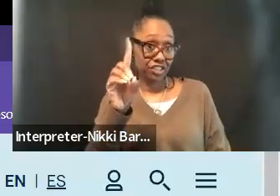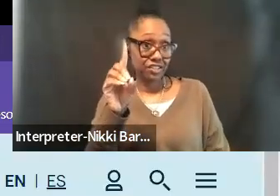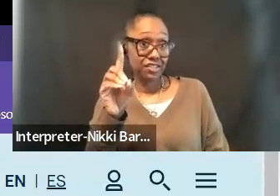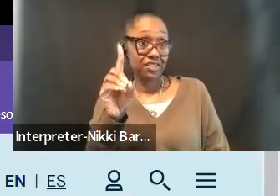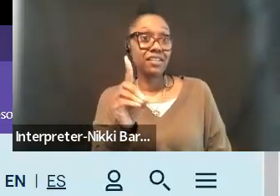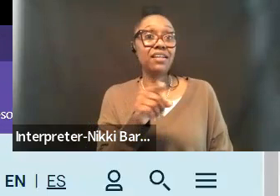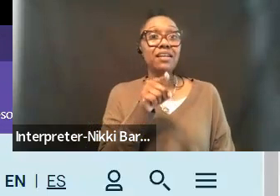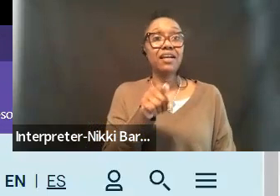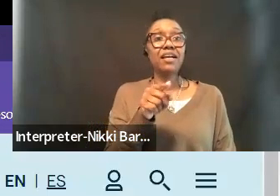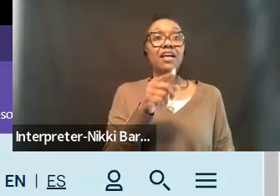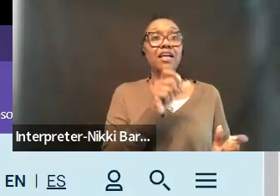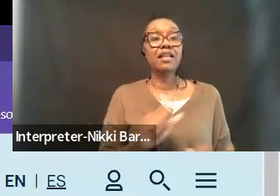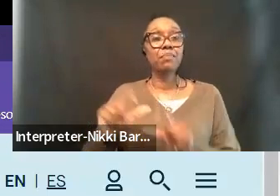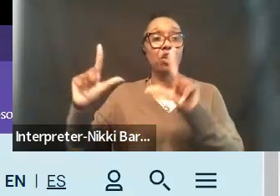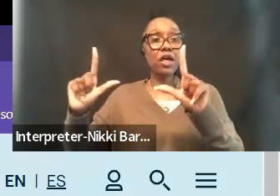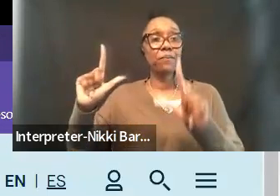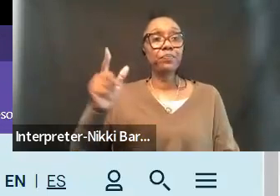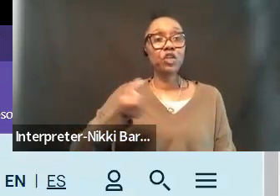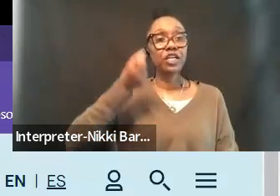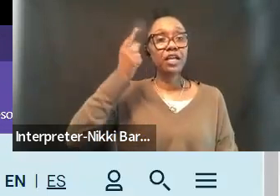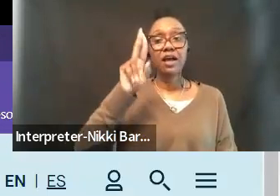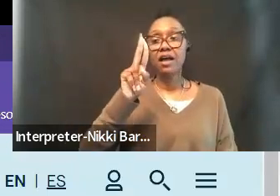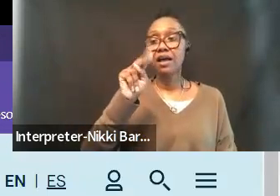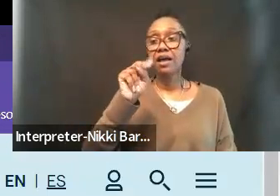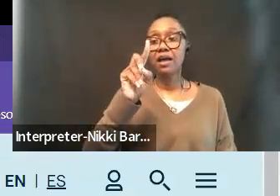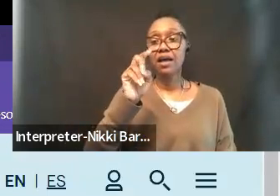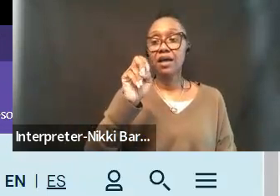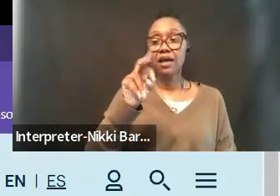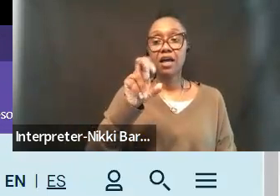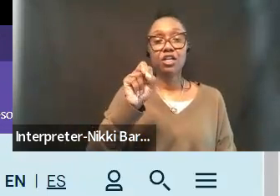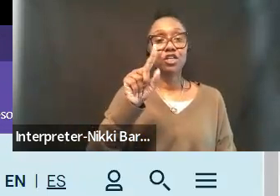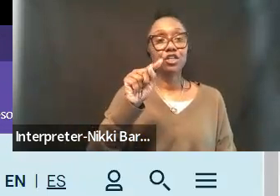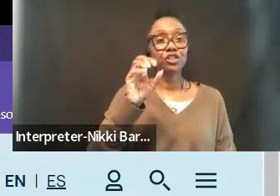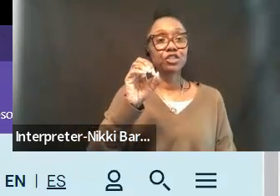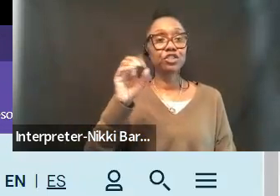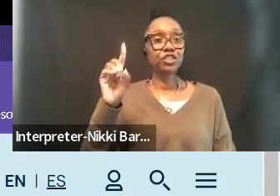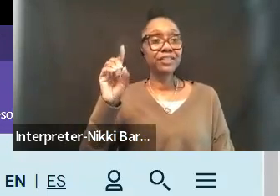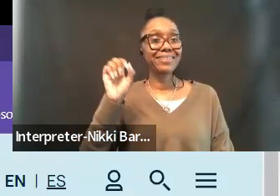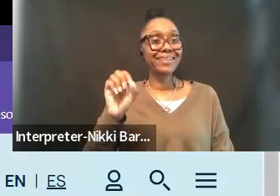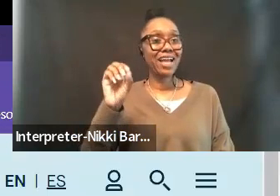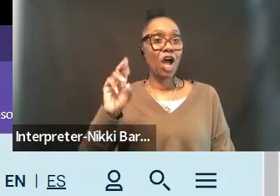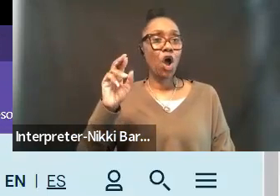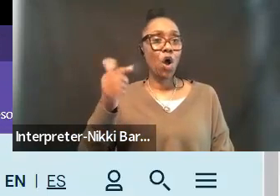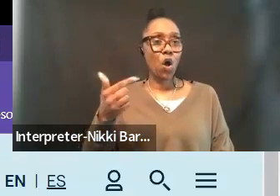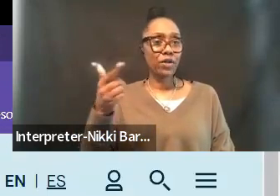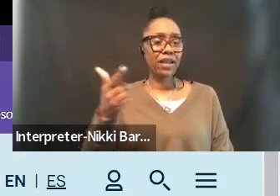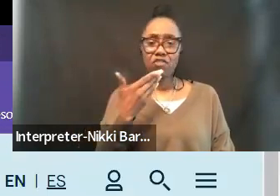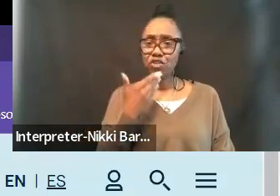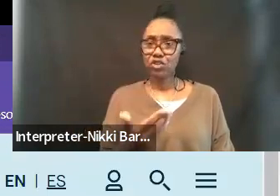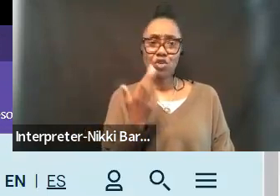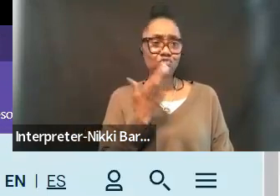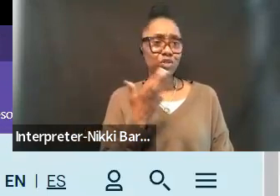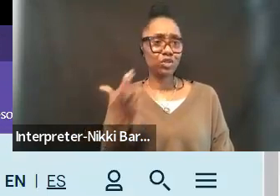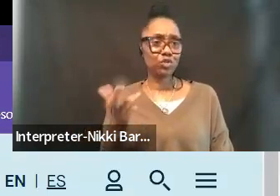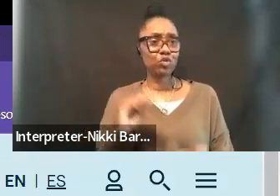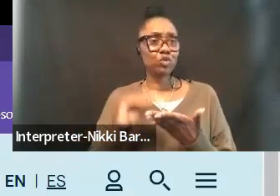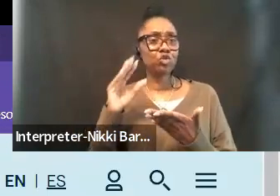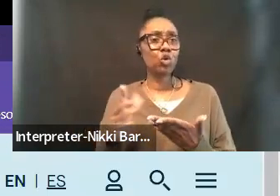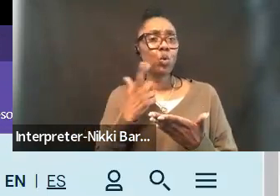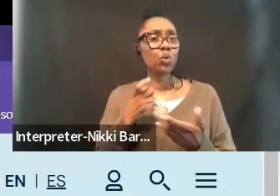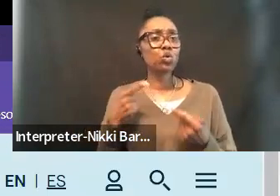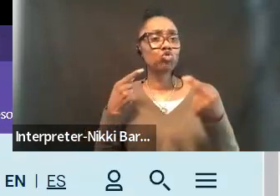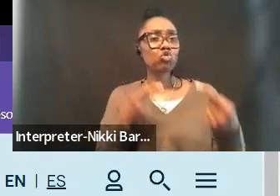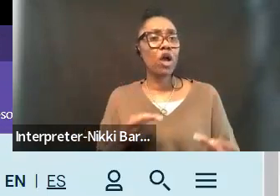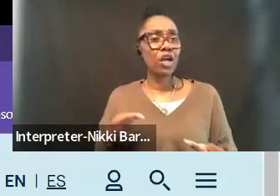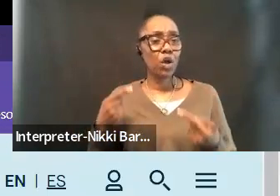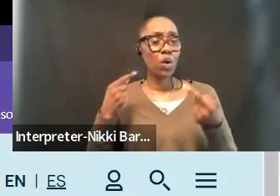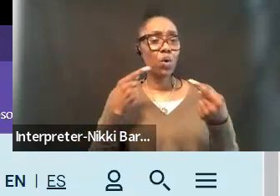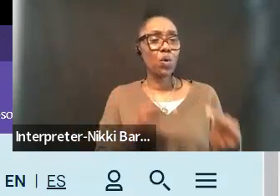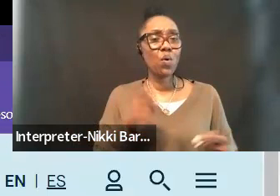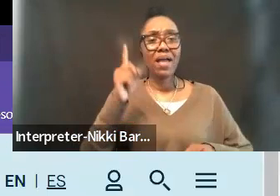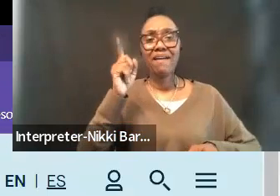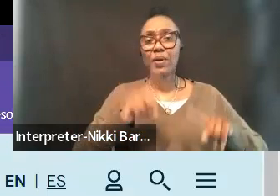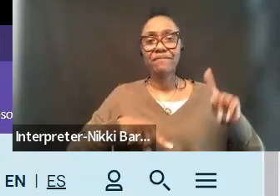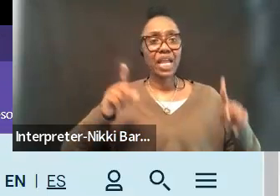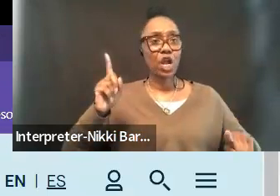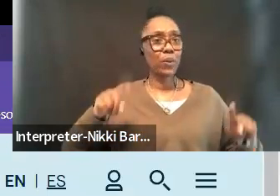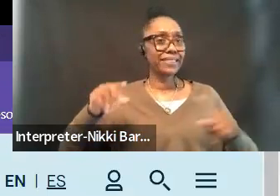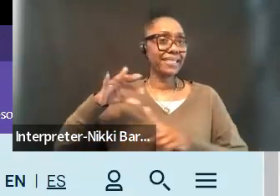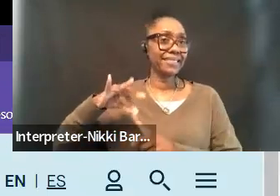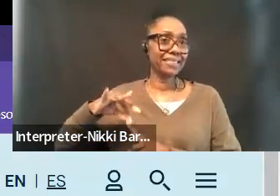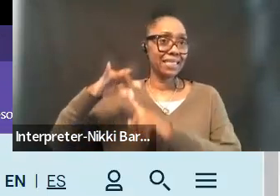For children that struggle in school settings with various exceptionalities. And this is just an example on how you would use assistive technology for the writing process.